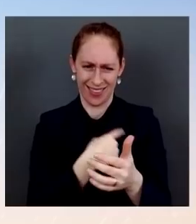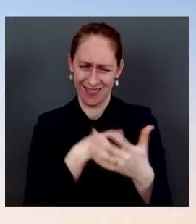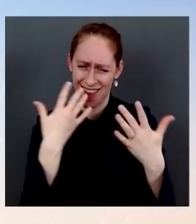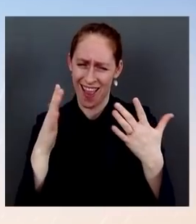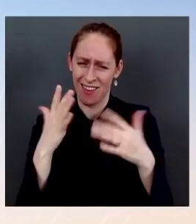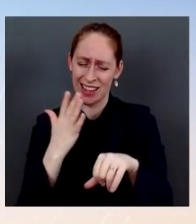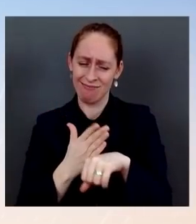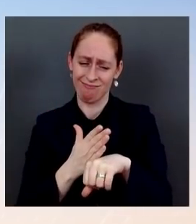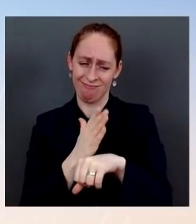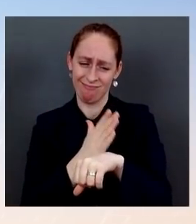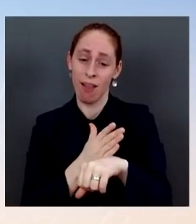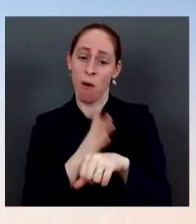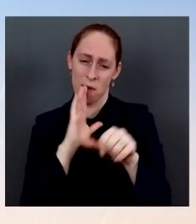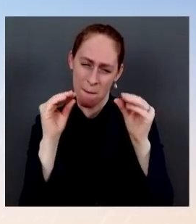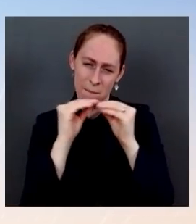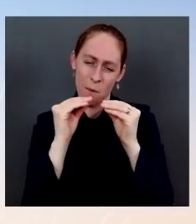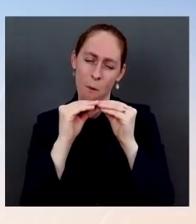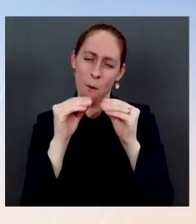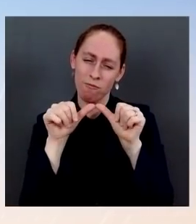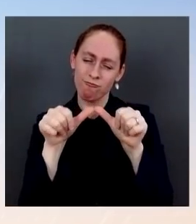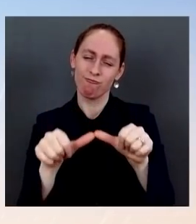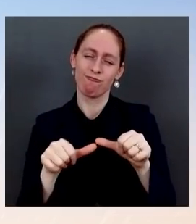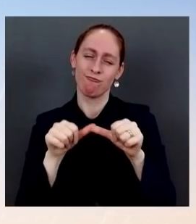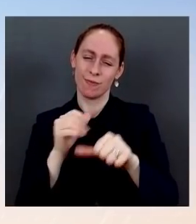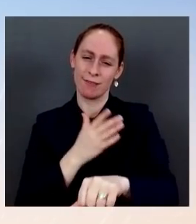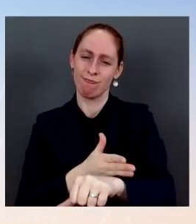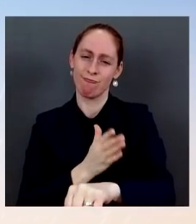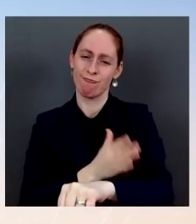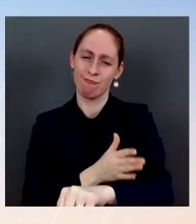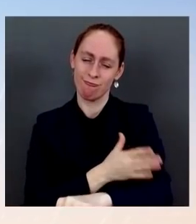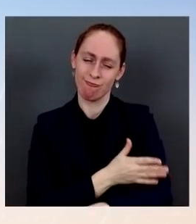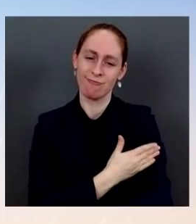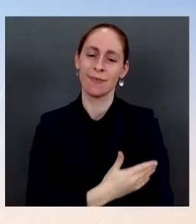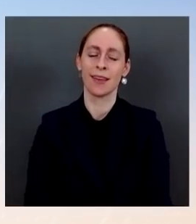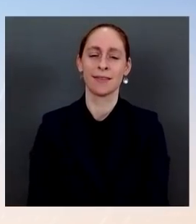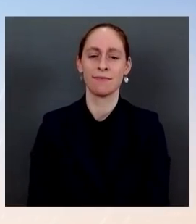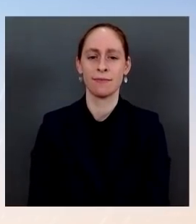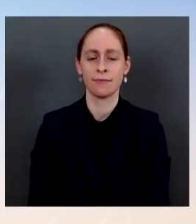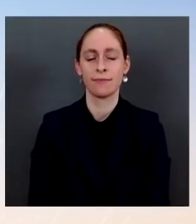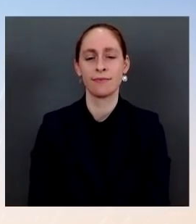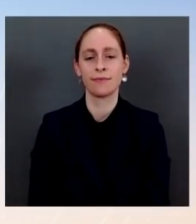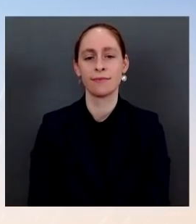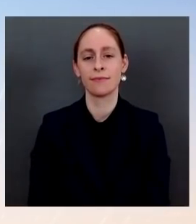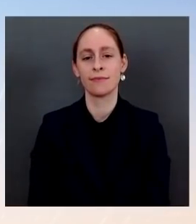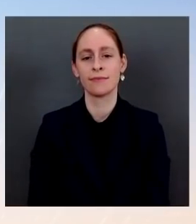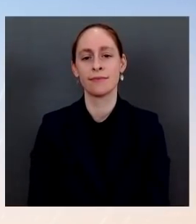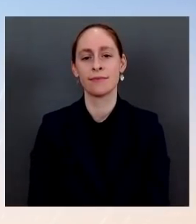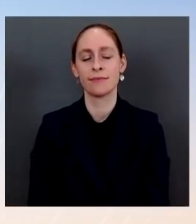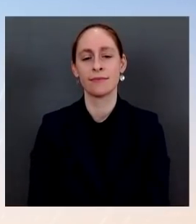Last piece to announce: Today, Transportation Secretary Pete Buttigieg announced $241 million in grant funding